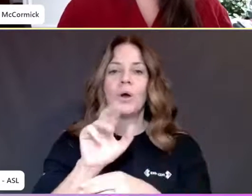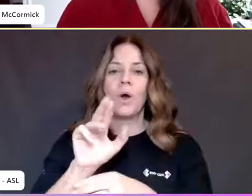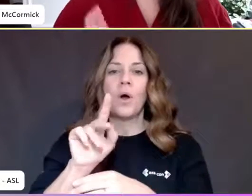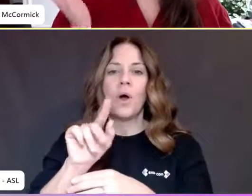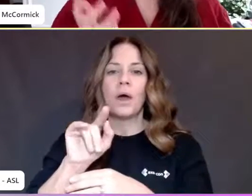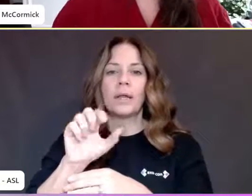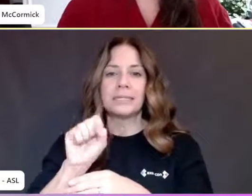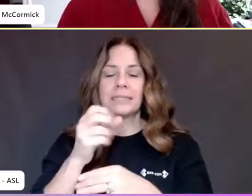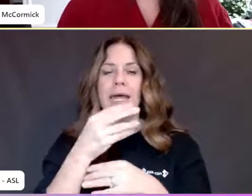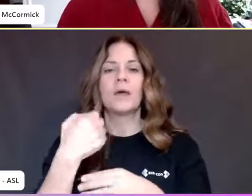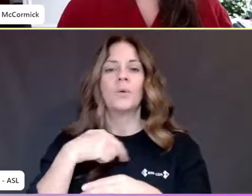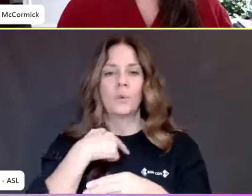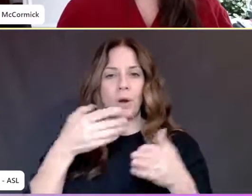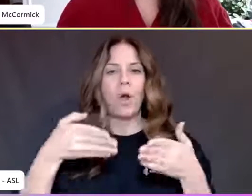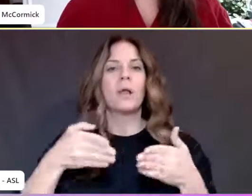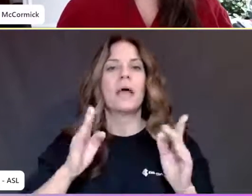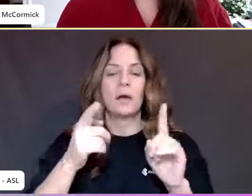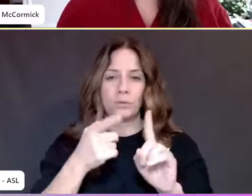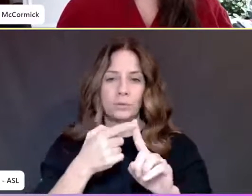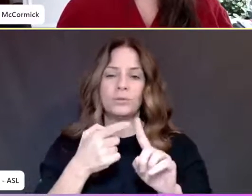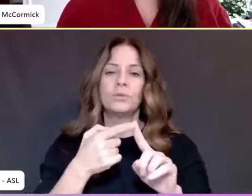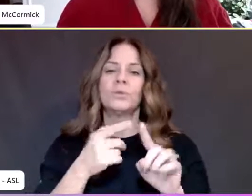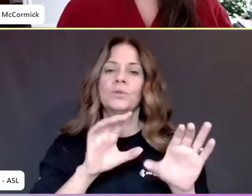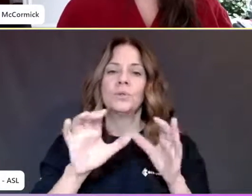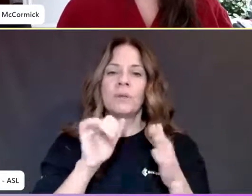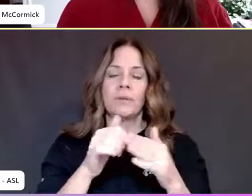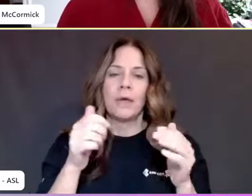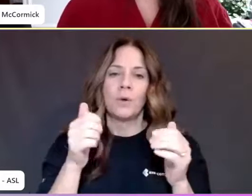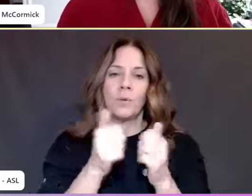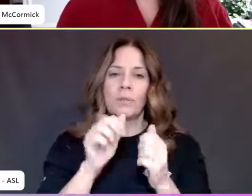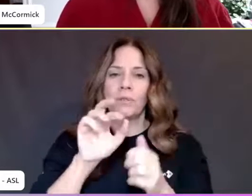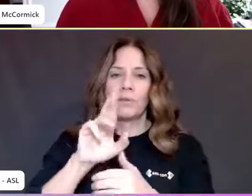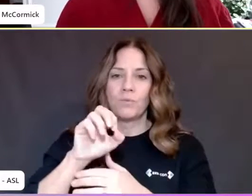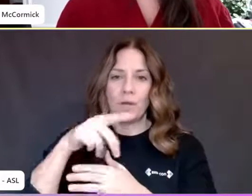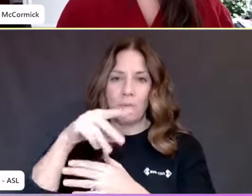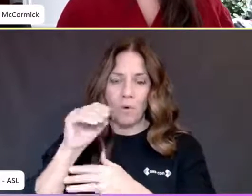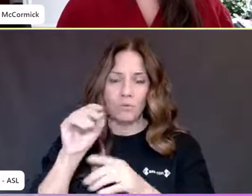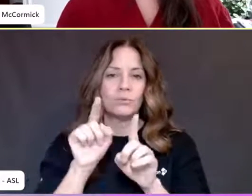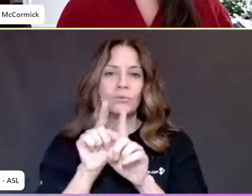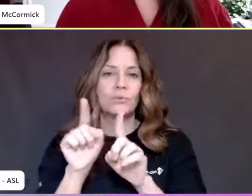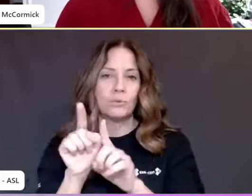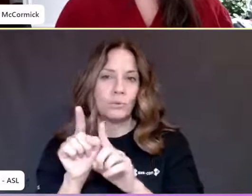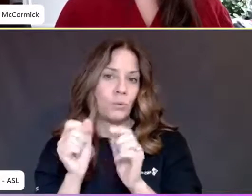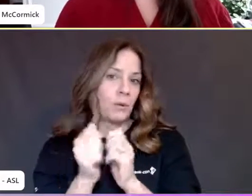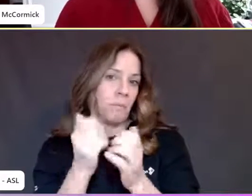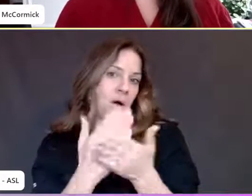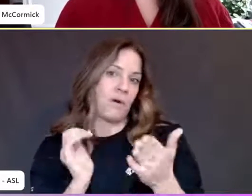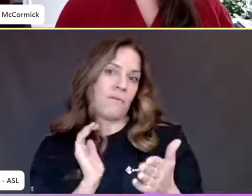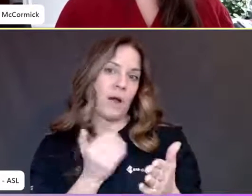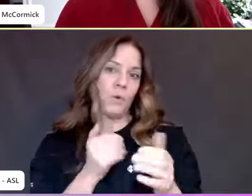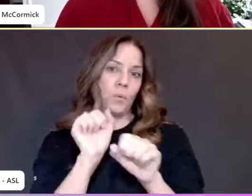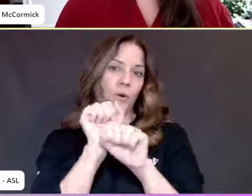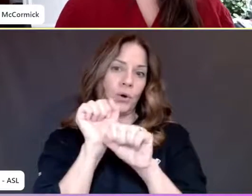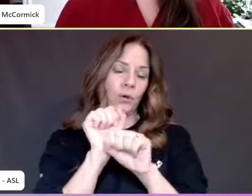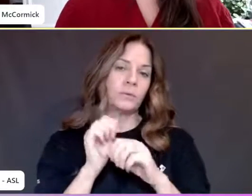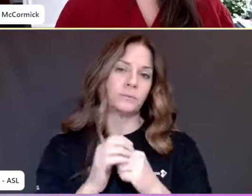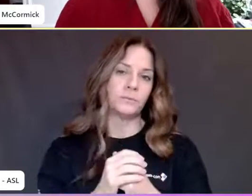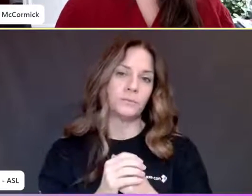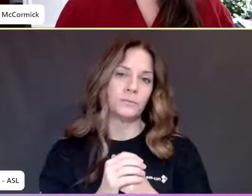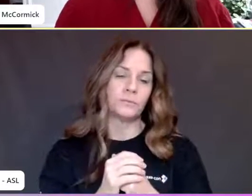Additionally we do have members of the accessibility team you have the confidentials and capability